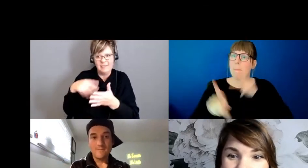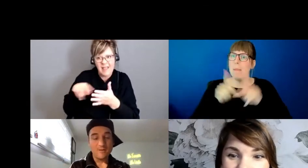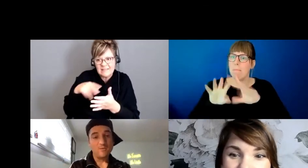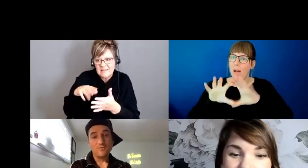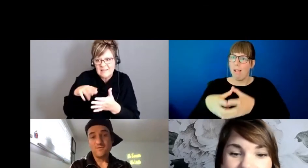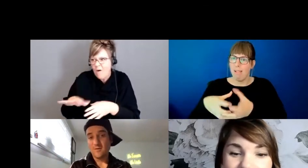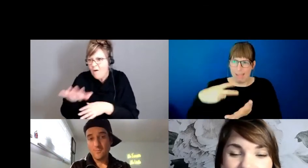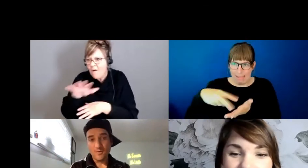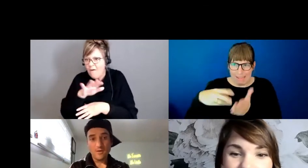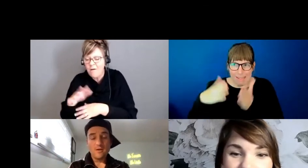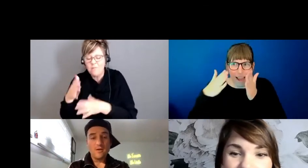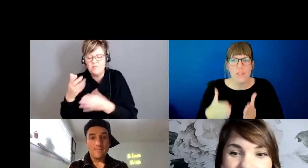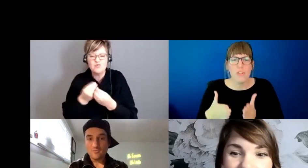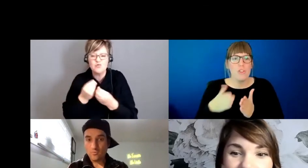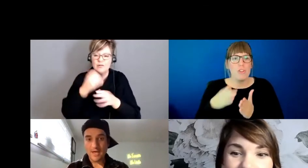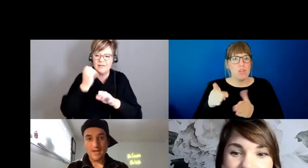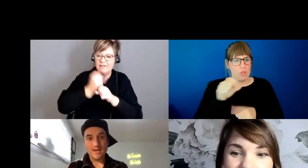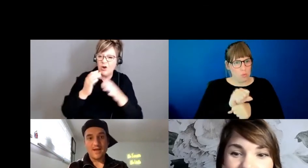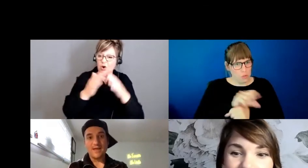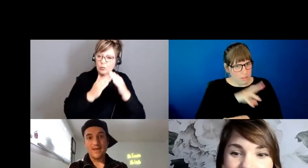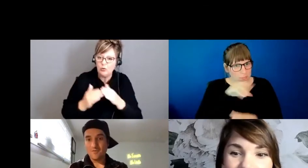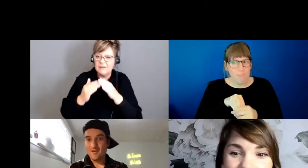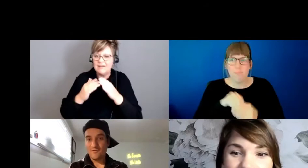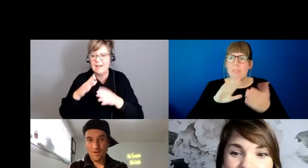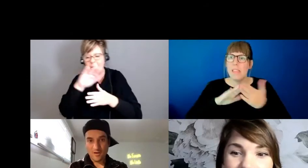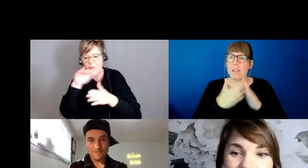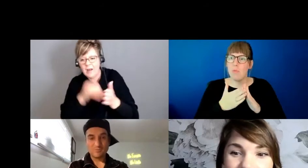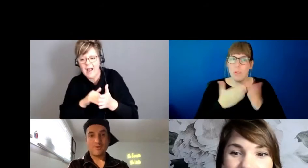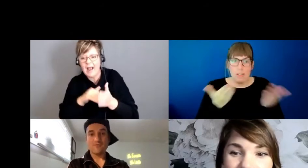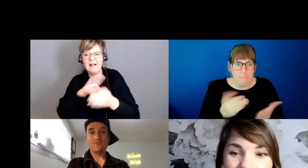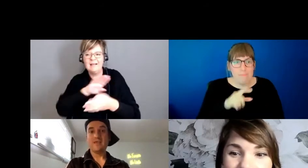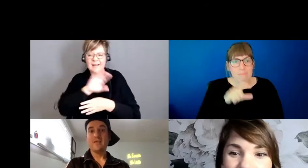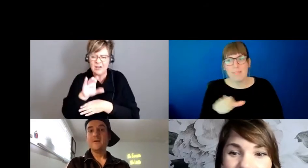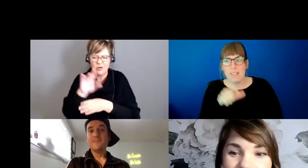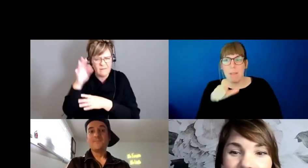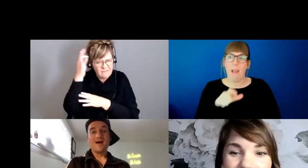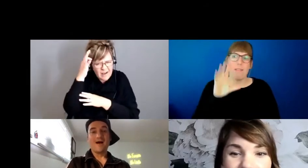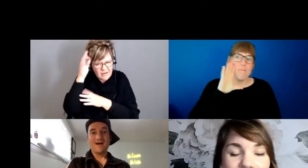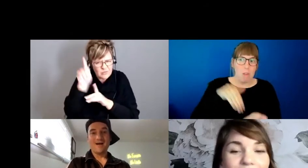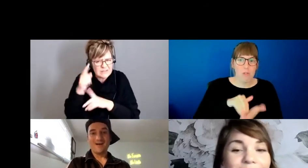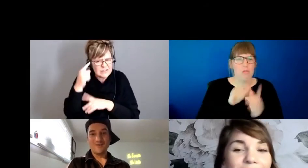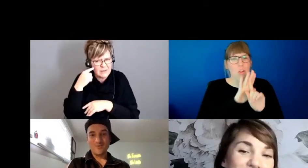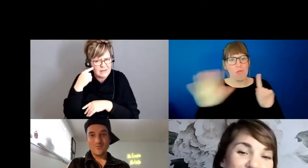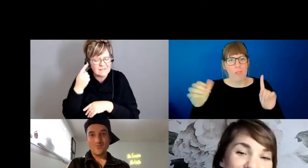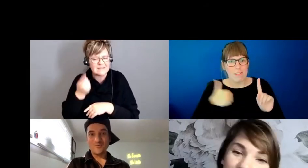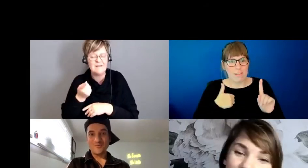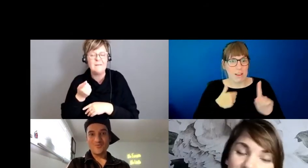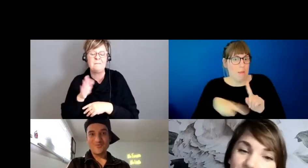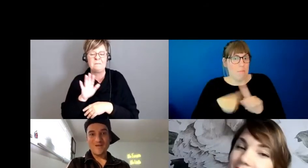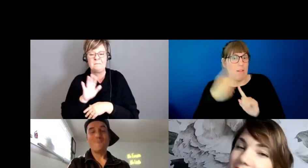LOT IN THE COMMUNITY IN QUEBEC, IN MONTREAL AND ALL ACROSS CANADA AND ALSO EVEN IN FRANCE,